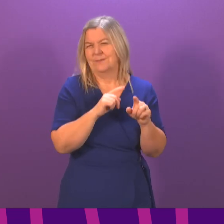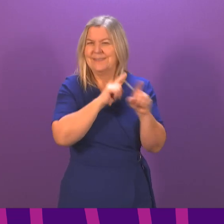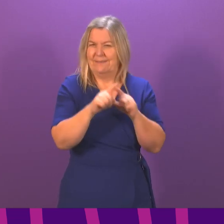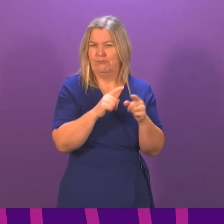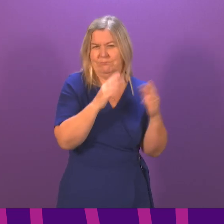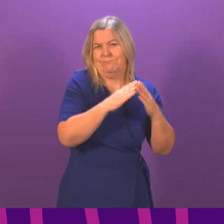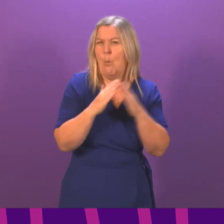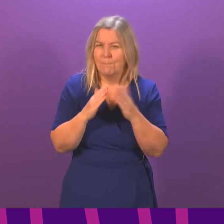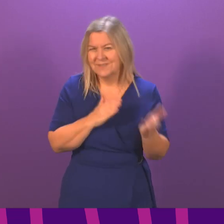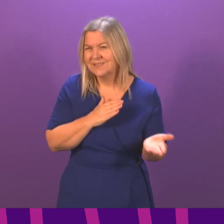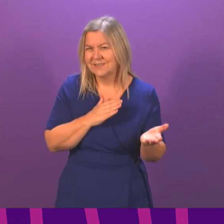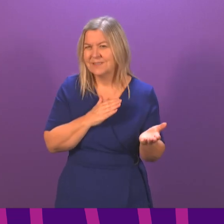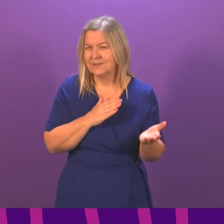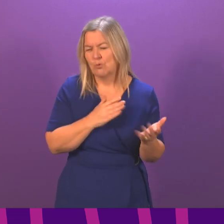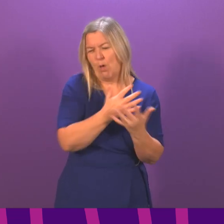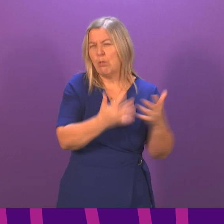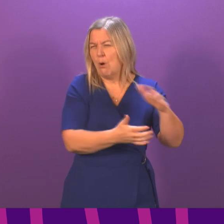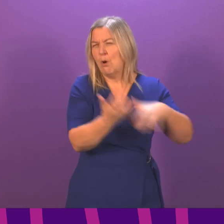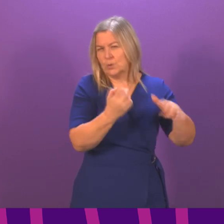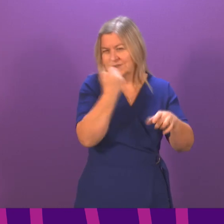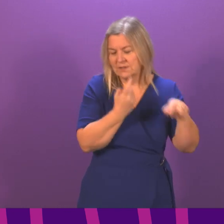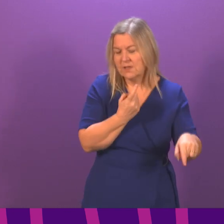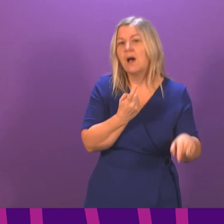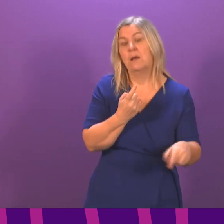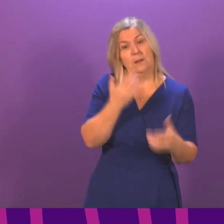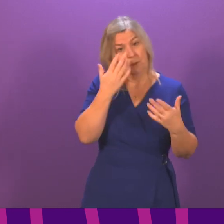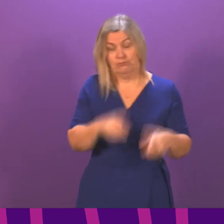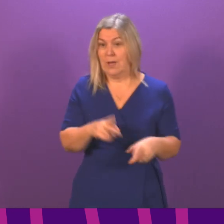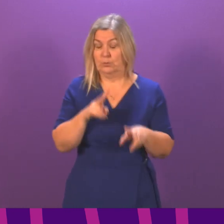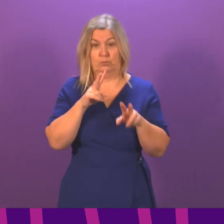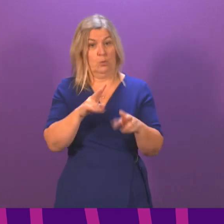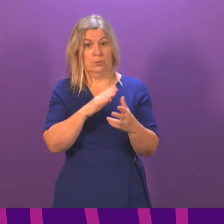We have tried to put equality and social justice at the heart of our response to Covid. We